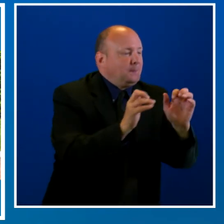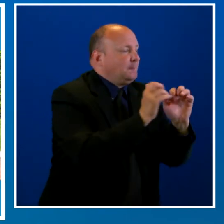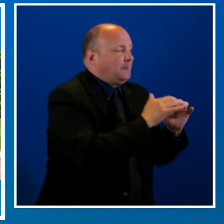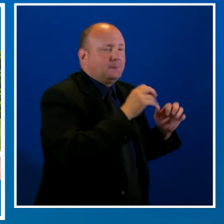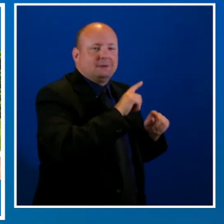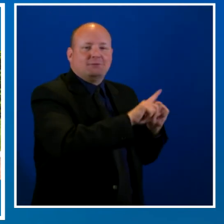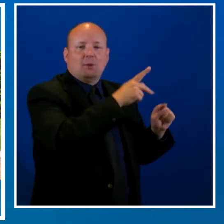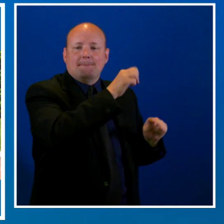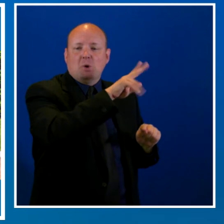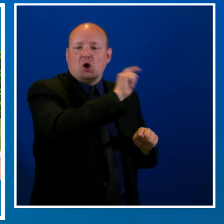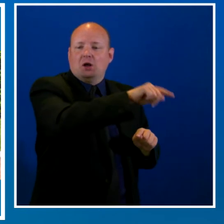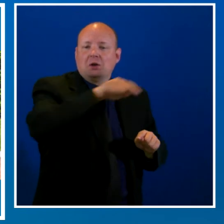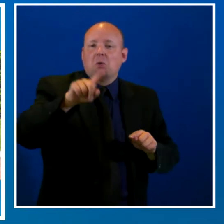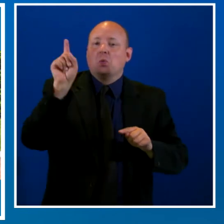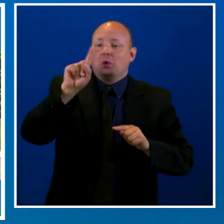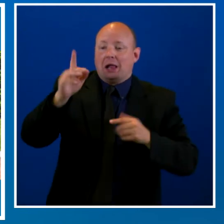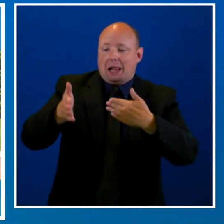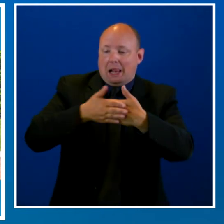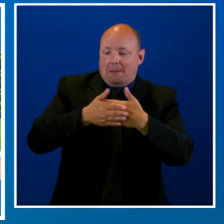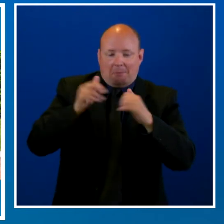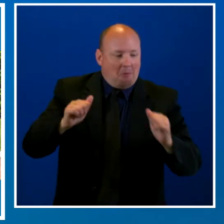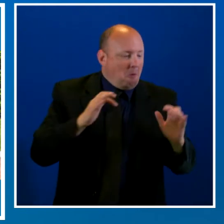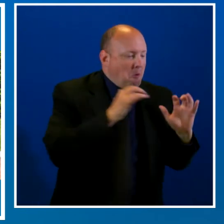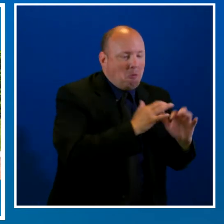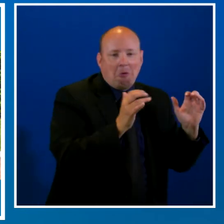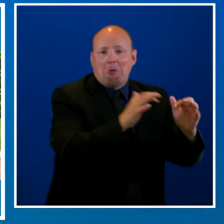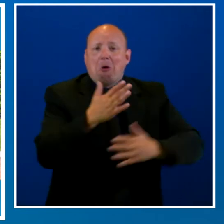connect and have fun while enjoying their local parks.